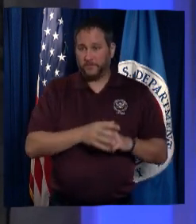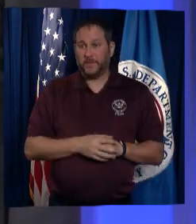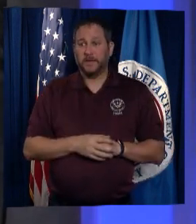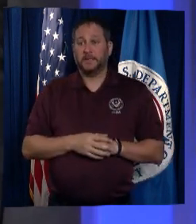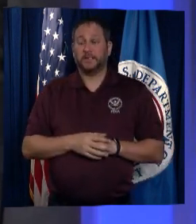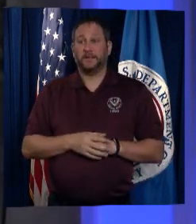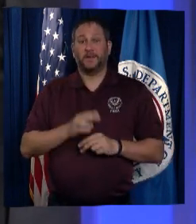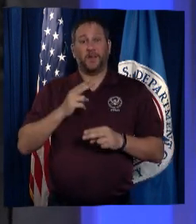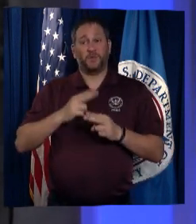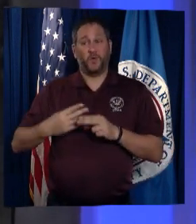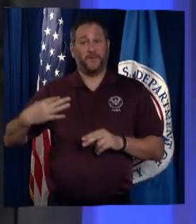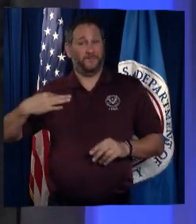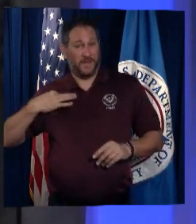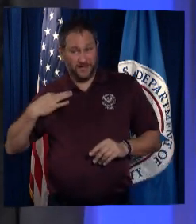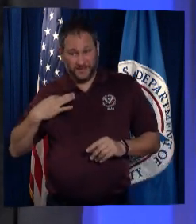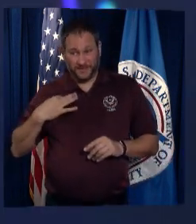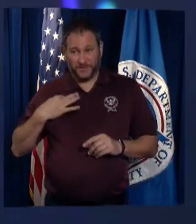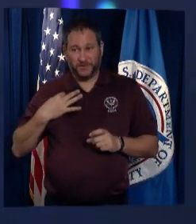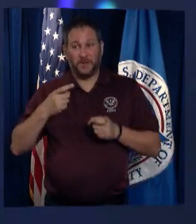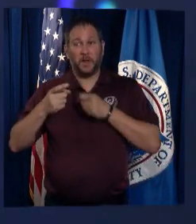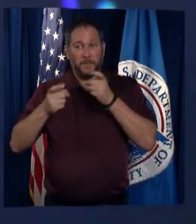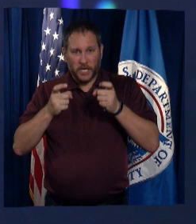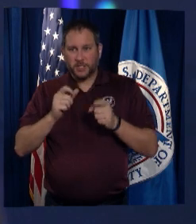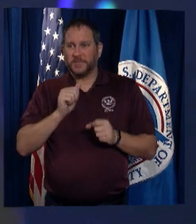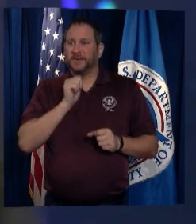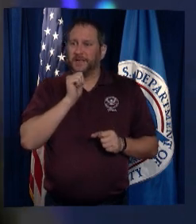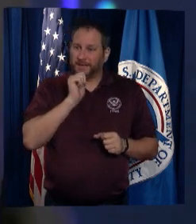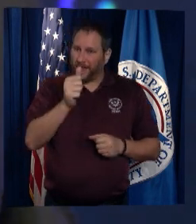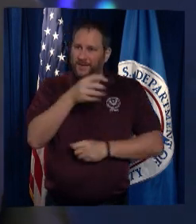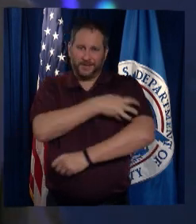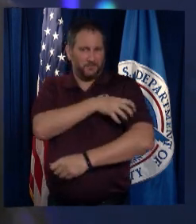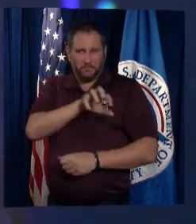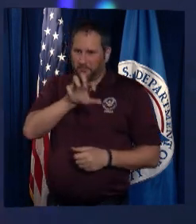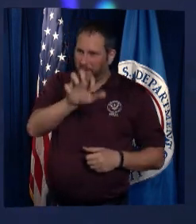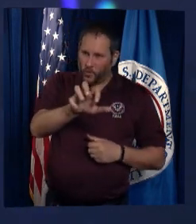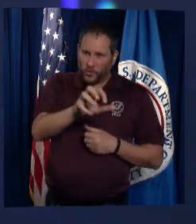donations, knows that the only thing they have in common is that they are messy